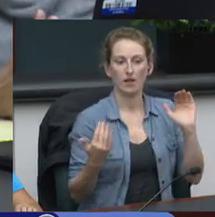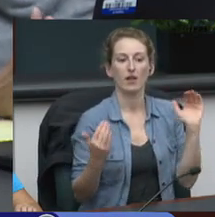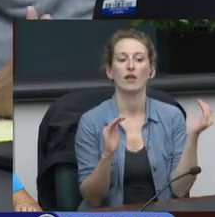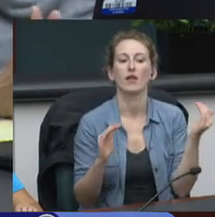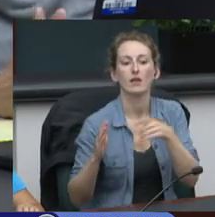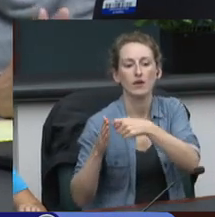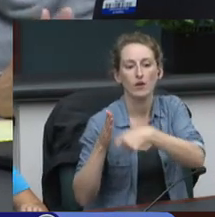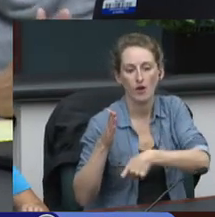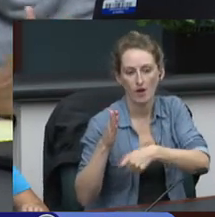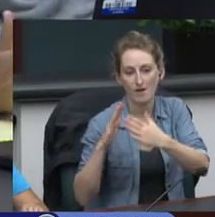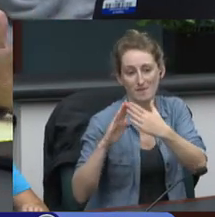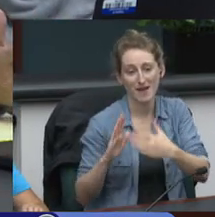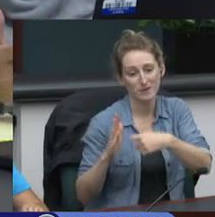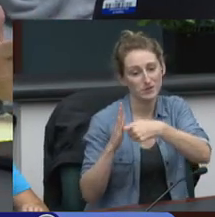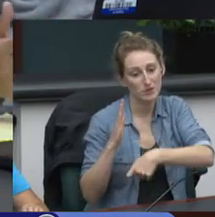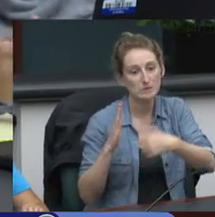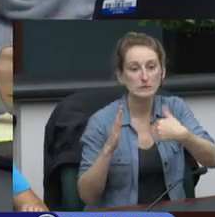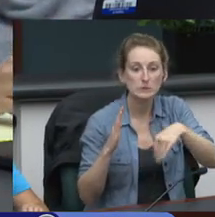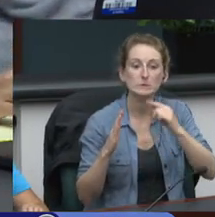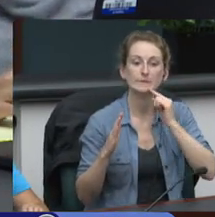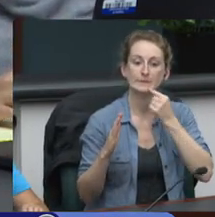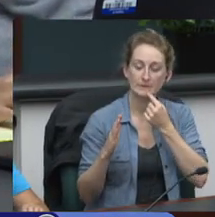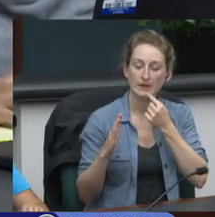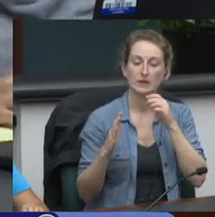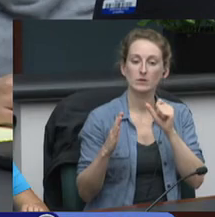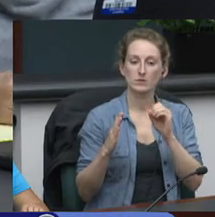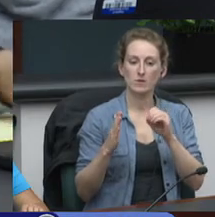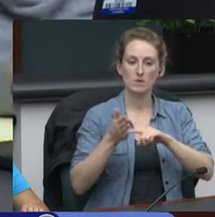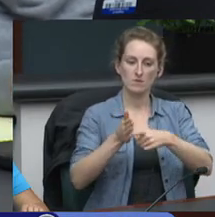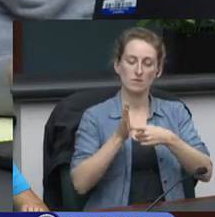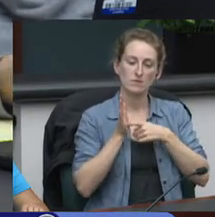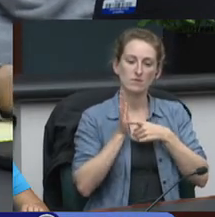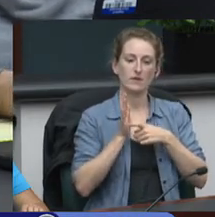is the real cost so there has to be enough incentive there to offset the